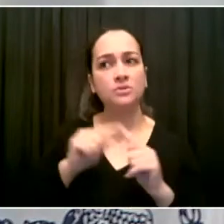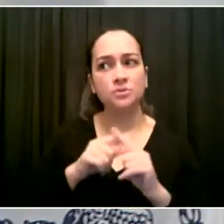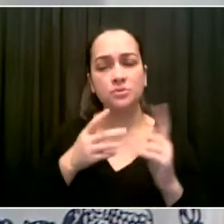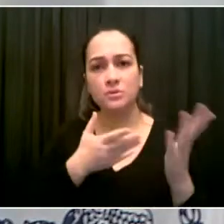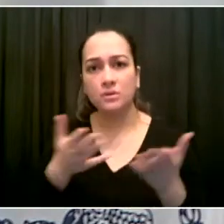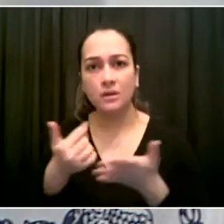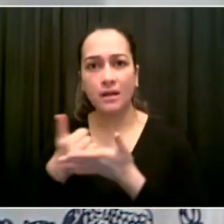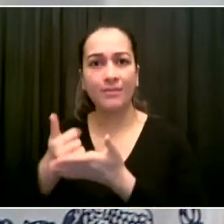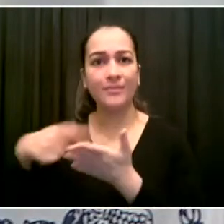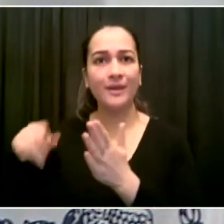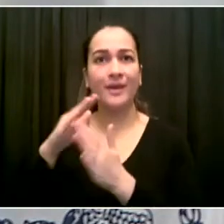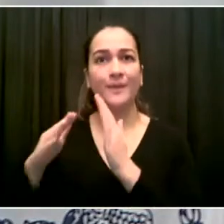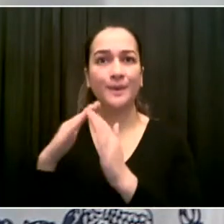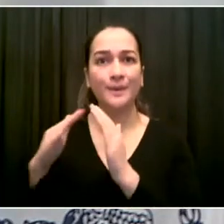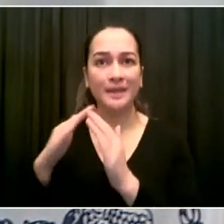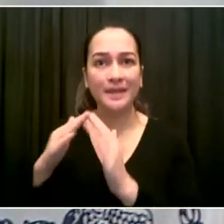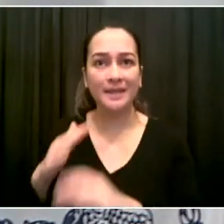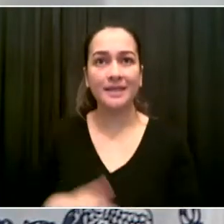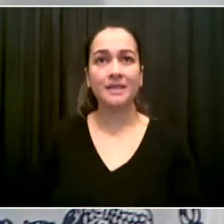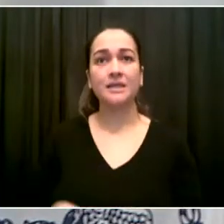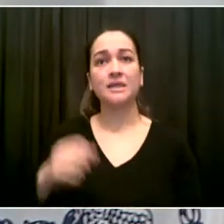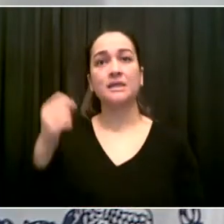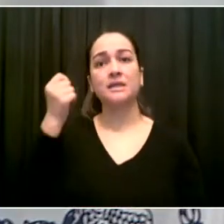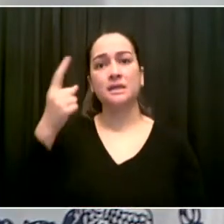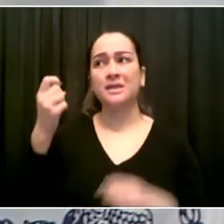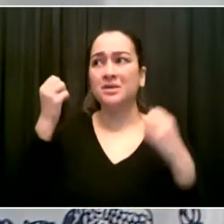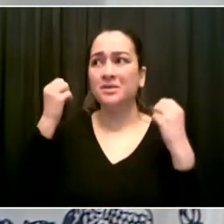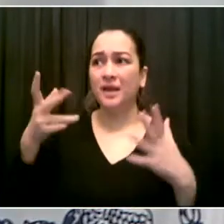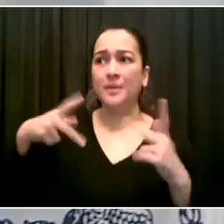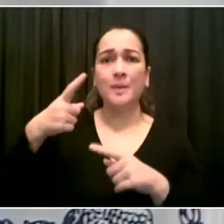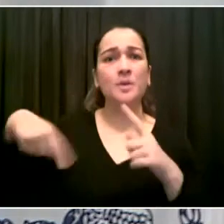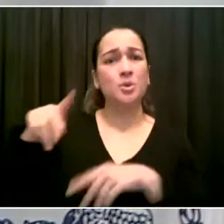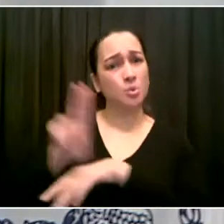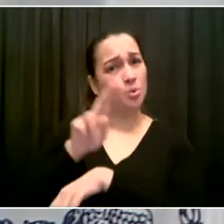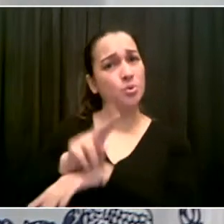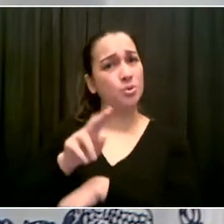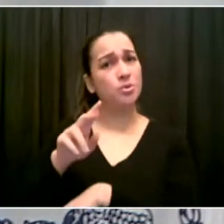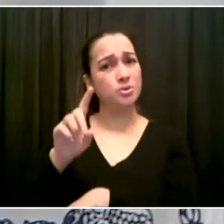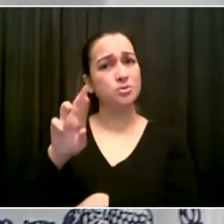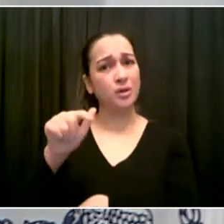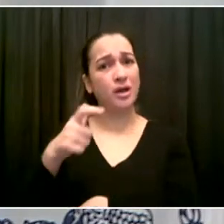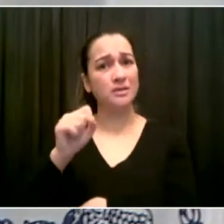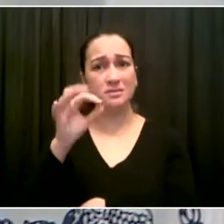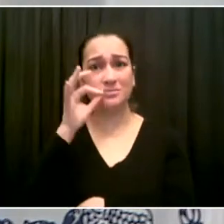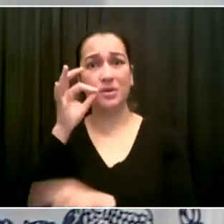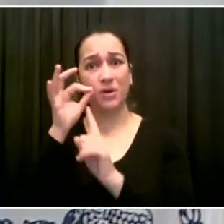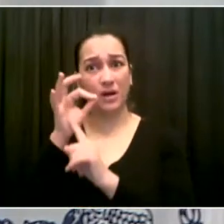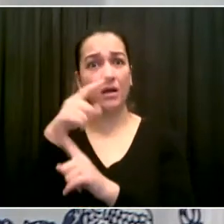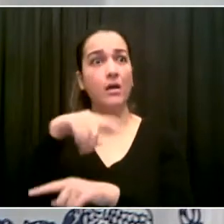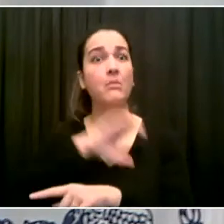HARDEST HIT. I THINK THIS LEGISLATION IN ALBANY HAS